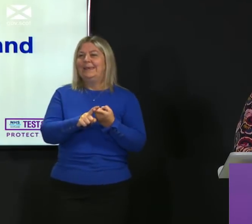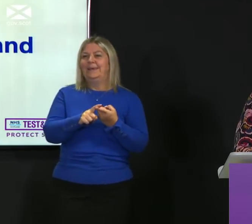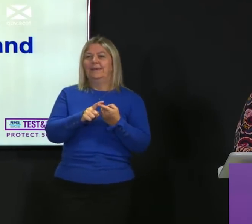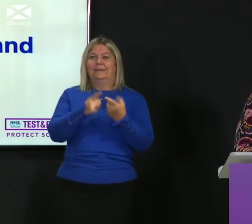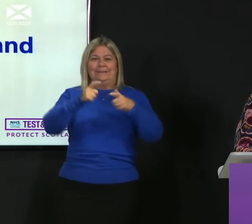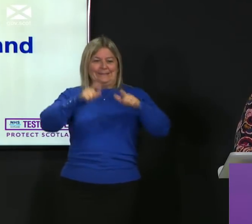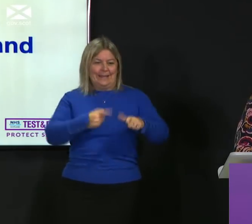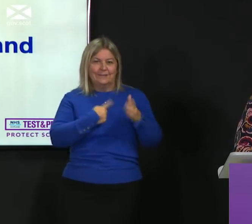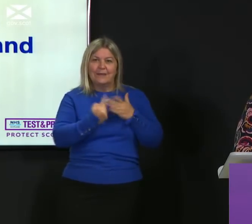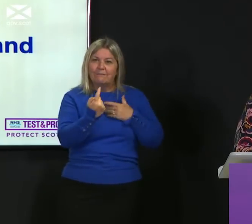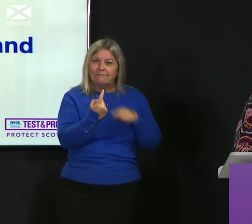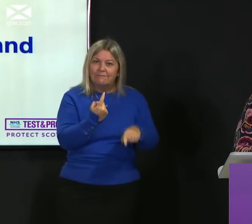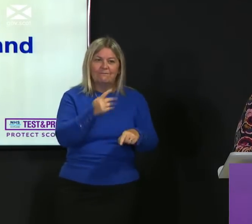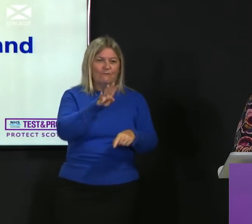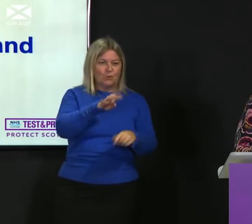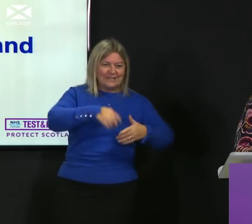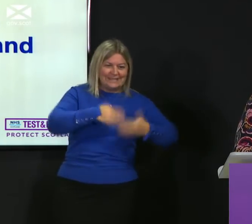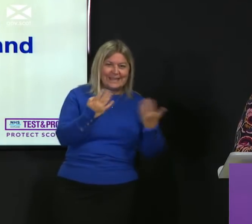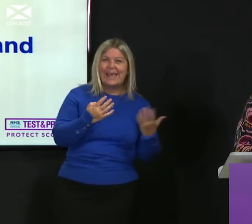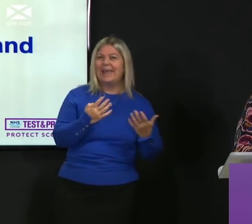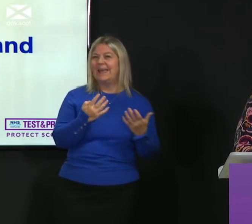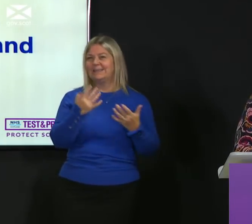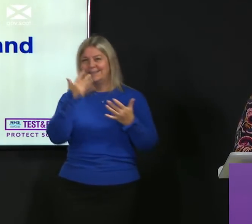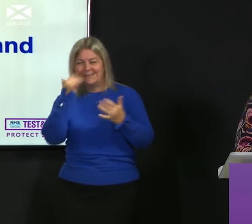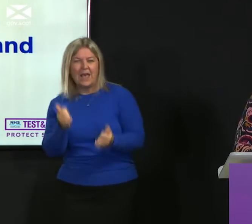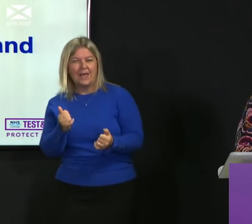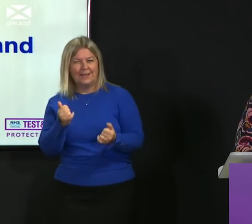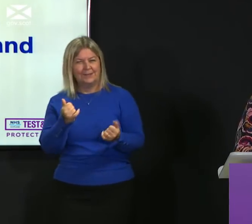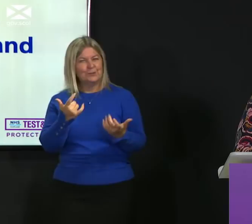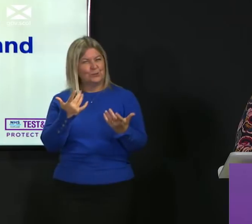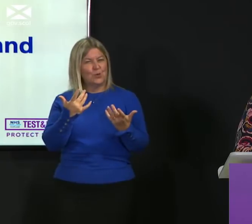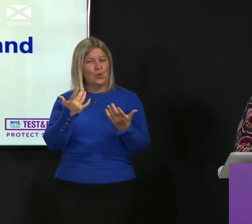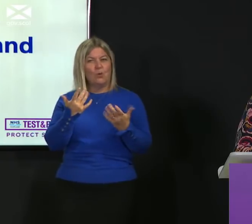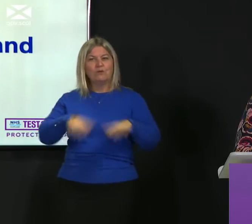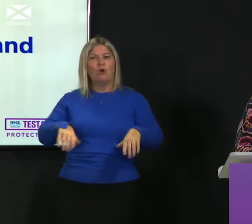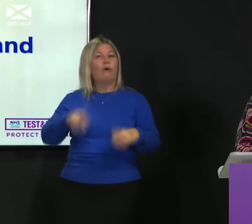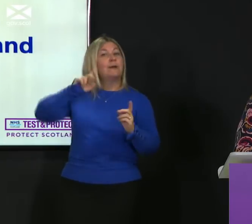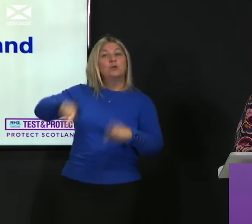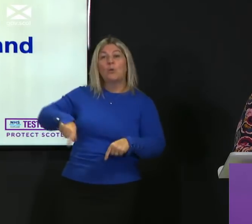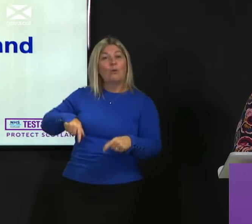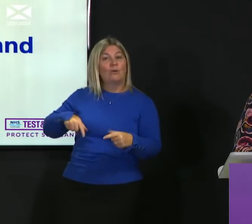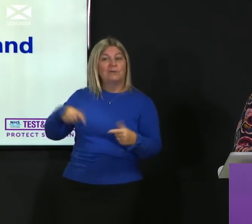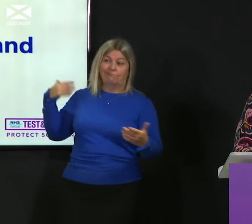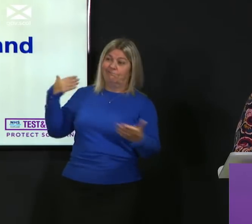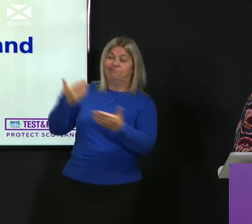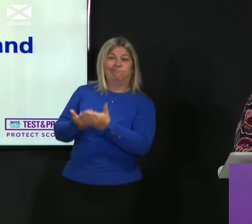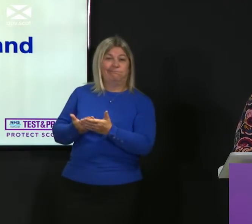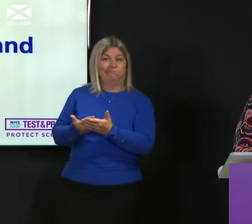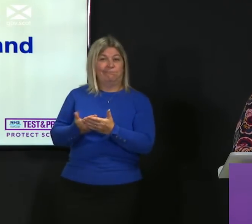self-isolation, and of course testing. So we've not stood still to protect our older population.